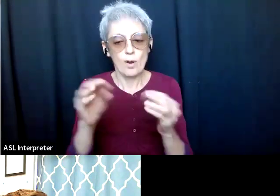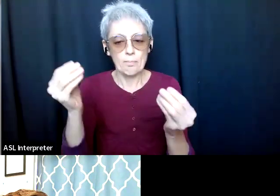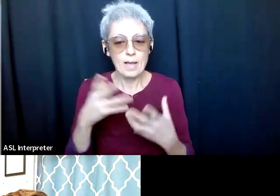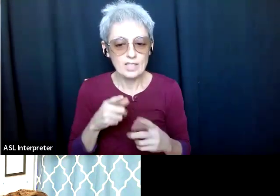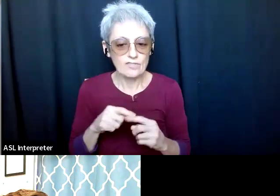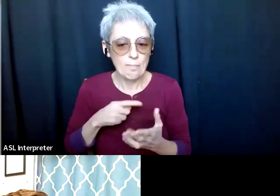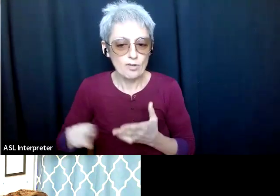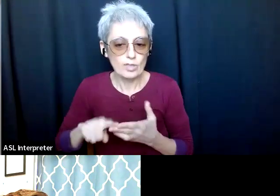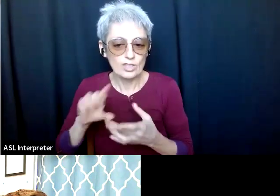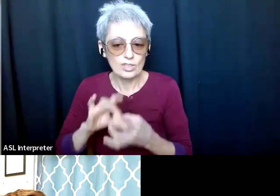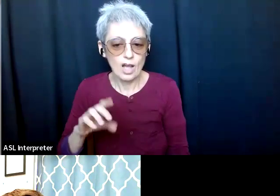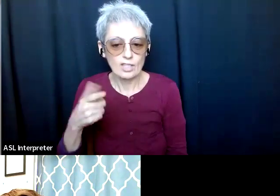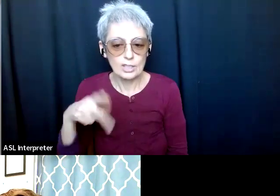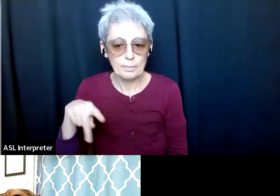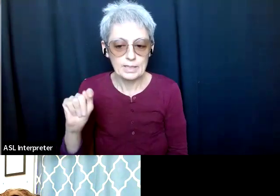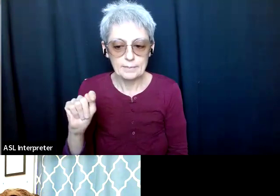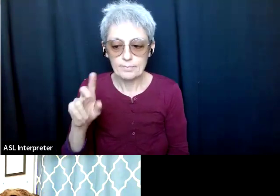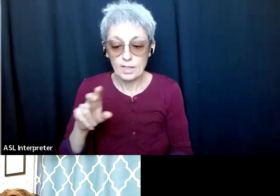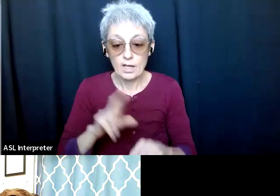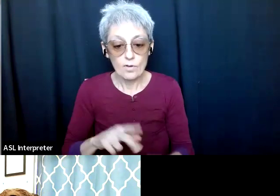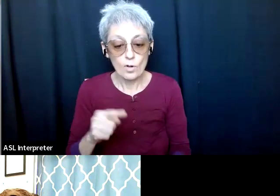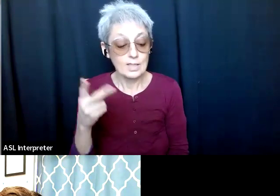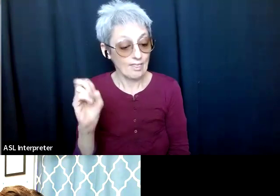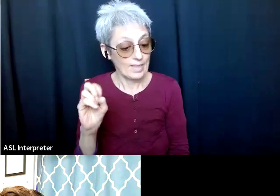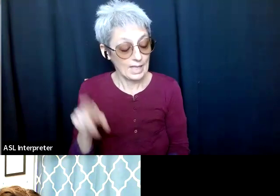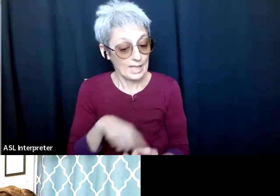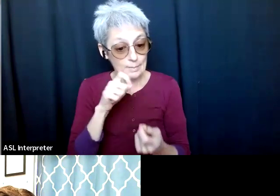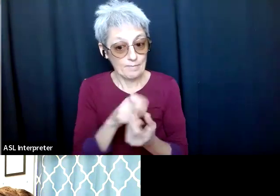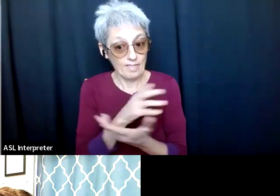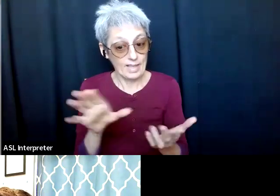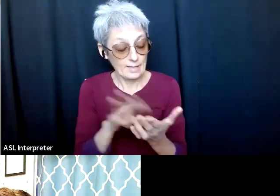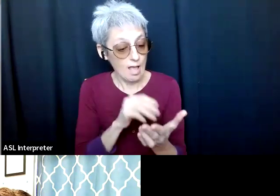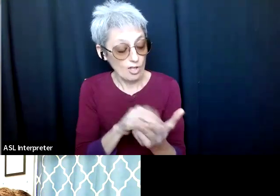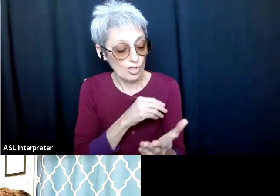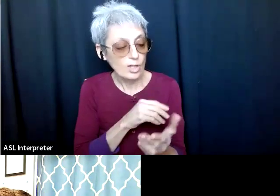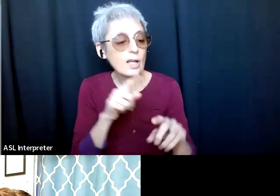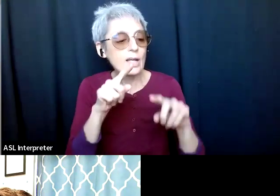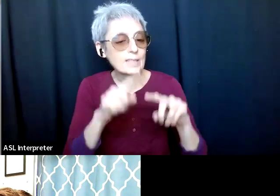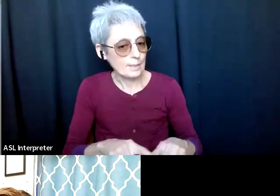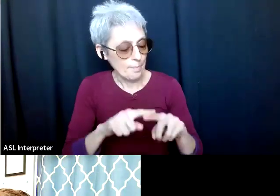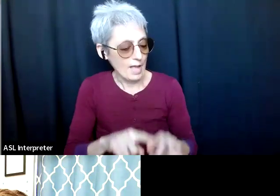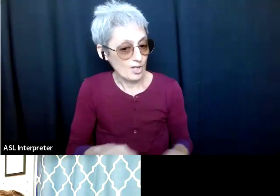so that the acoustic onsets are slightly apart that to make sure the perceptual onsets are on top of each other